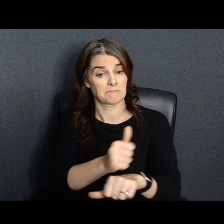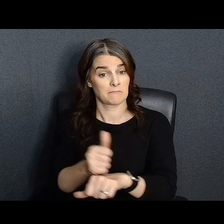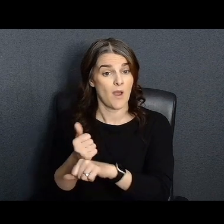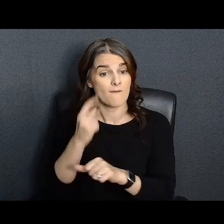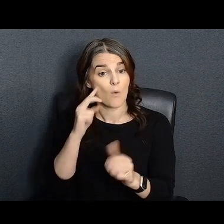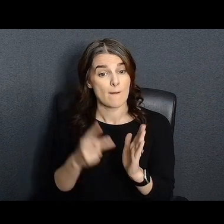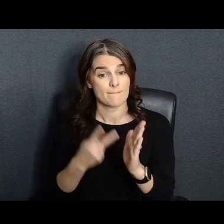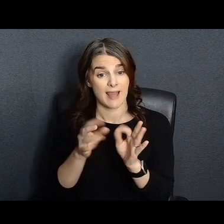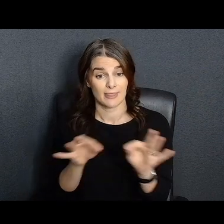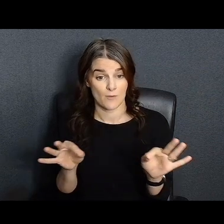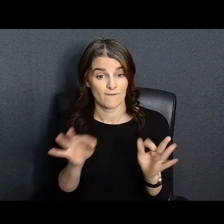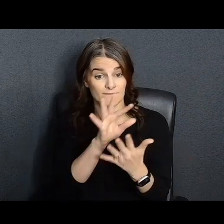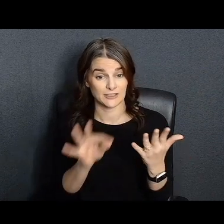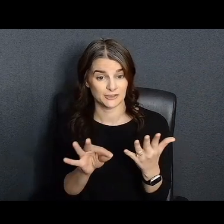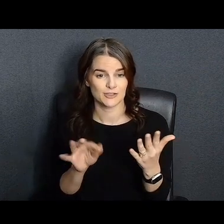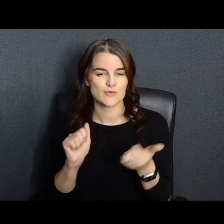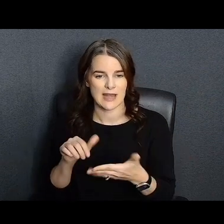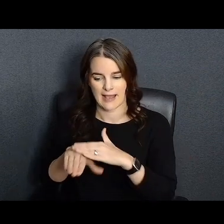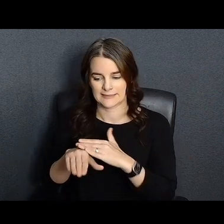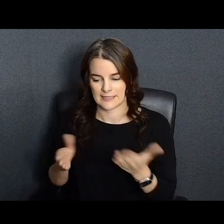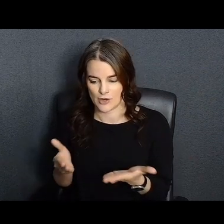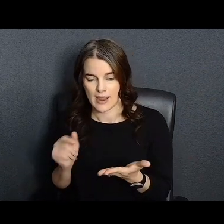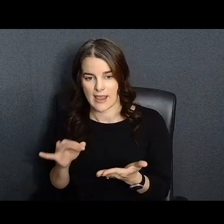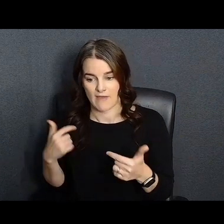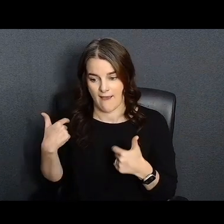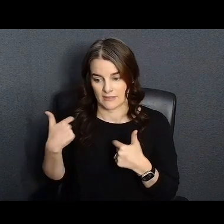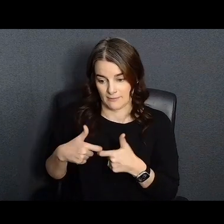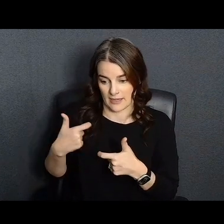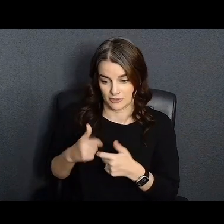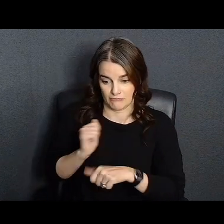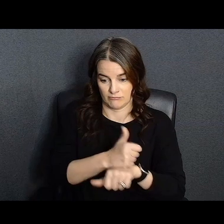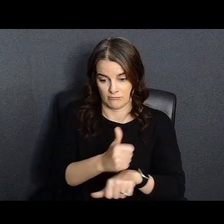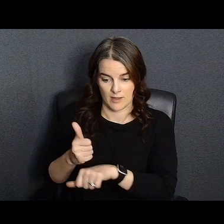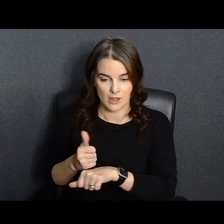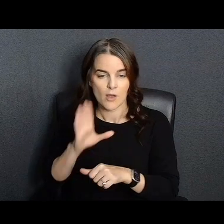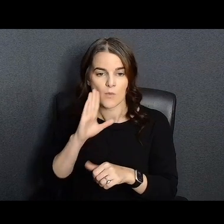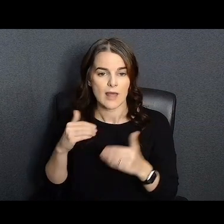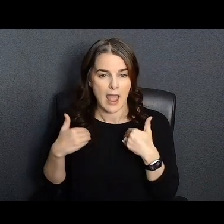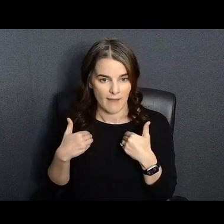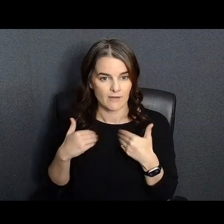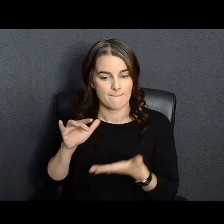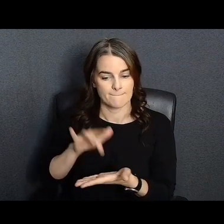So you'd be able to access it here. If I had it set up for Spanish, there would be a little button here that has my language,